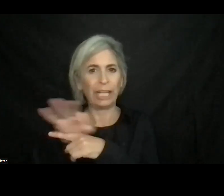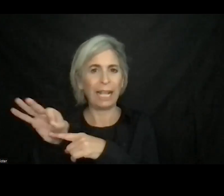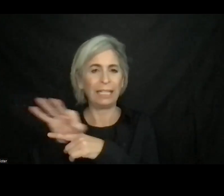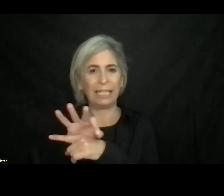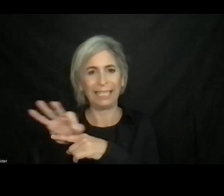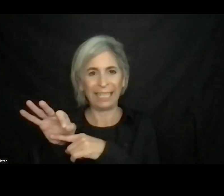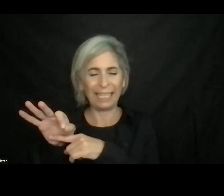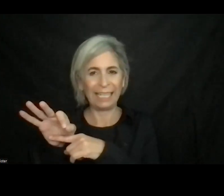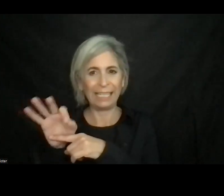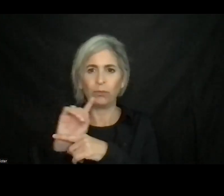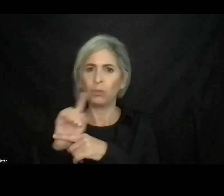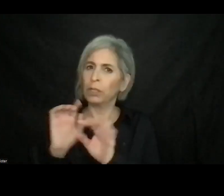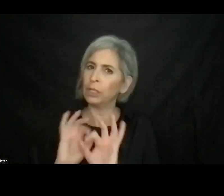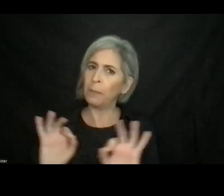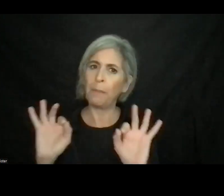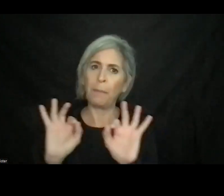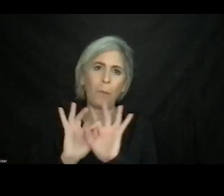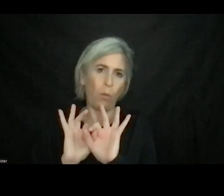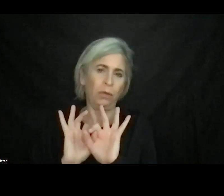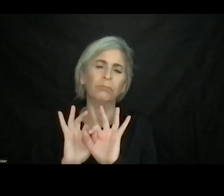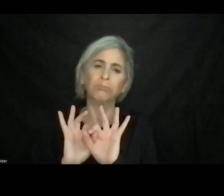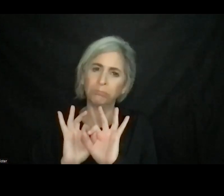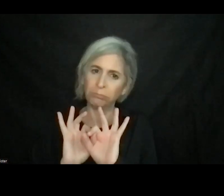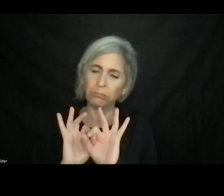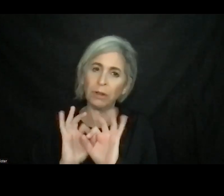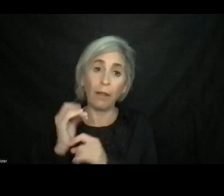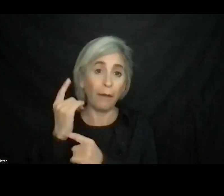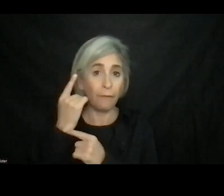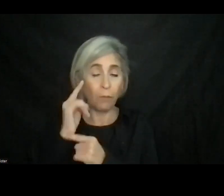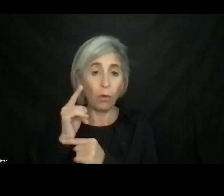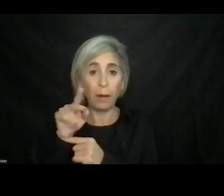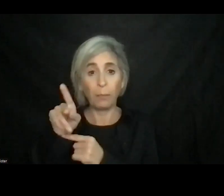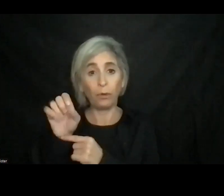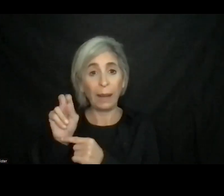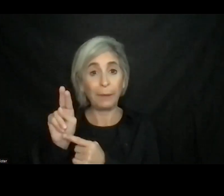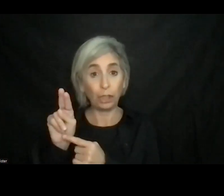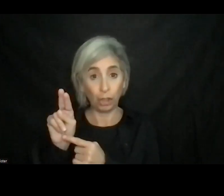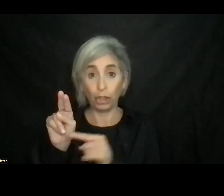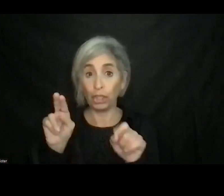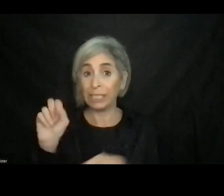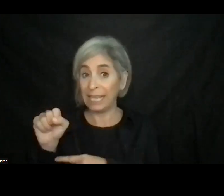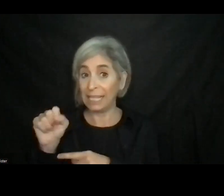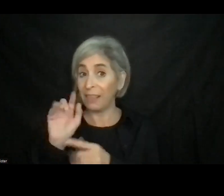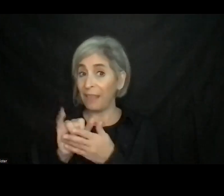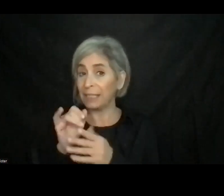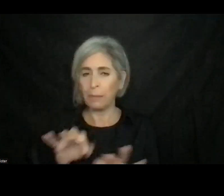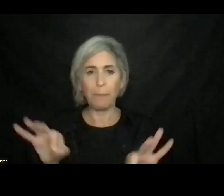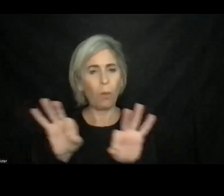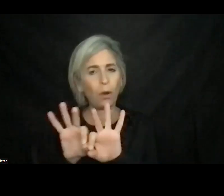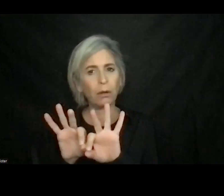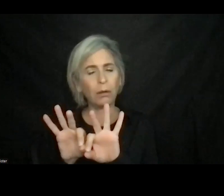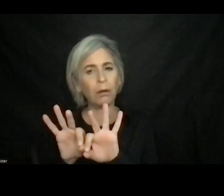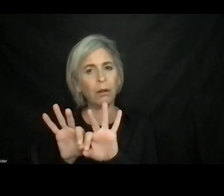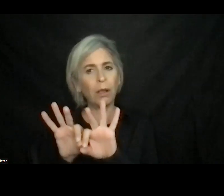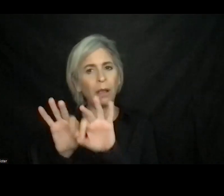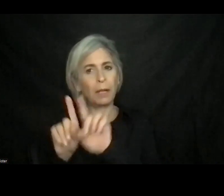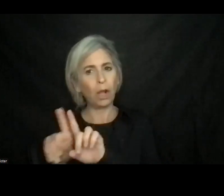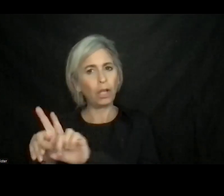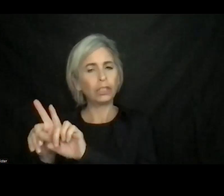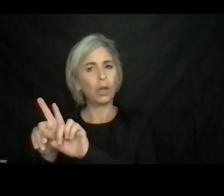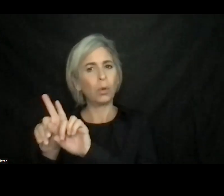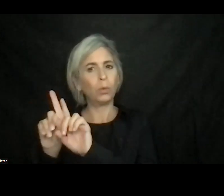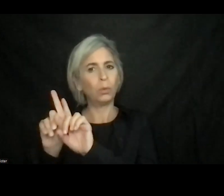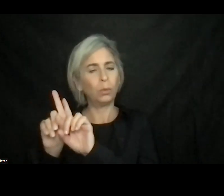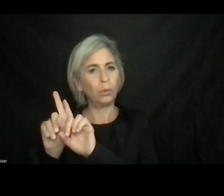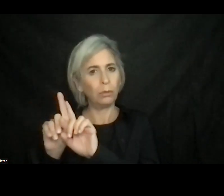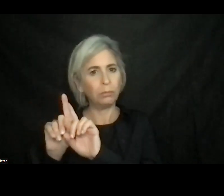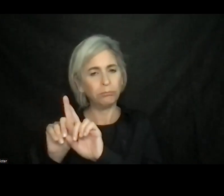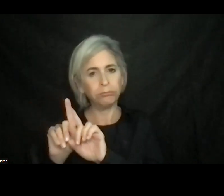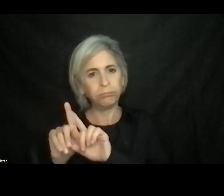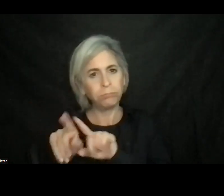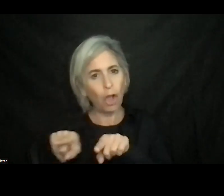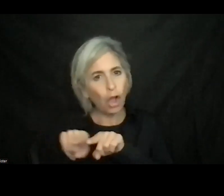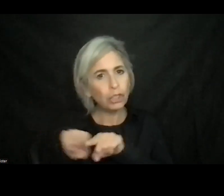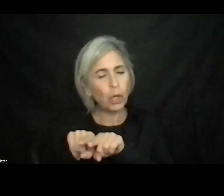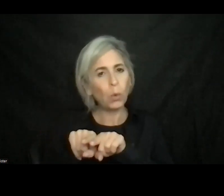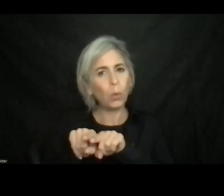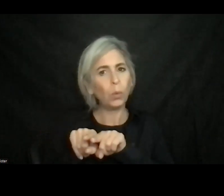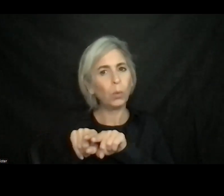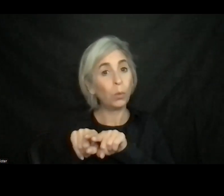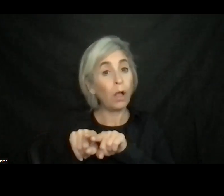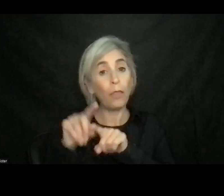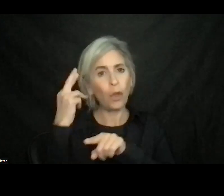it is very important not only the parameter, it is important in the reason behind the parameter.